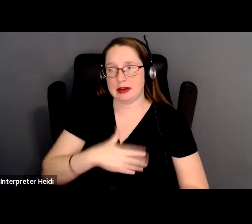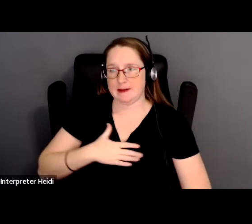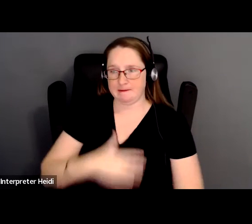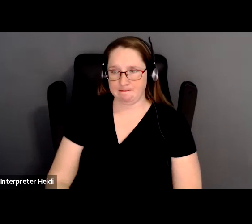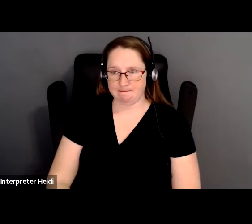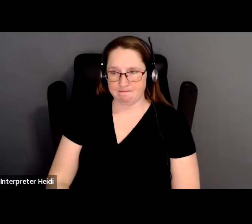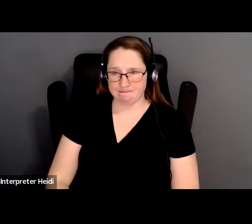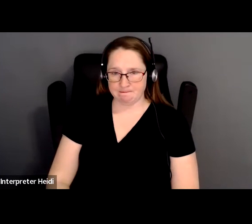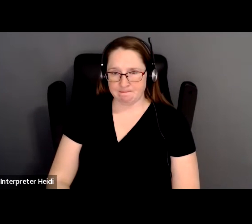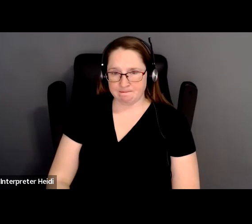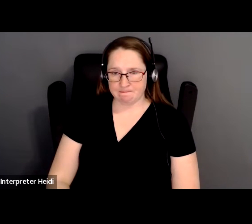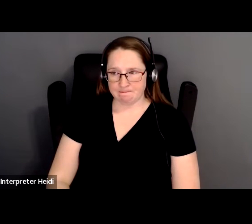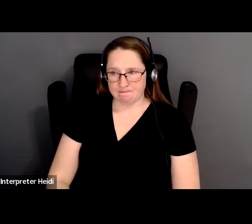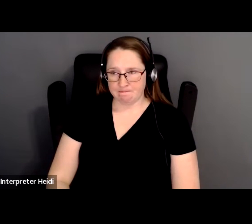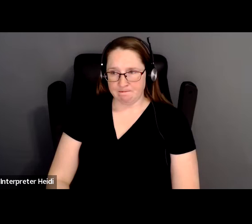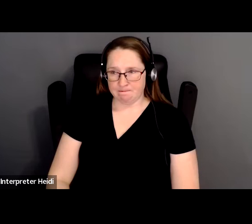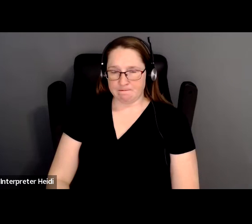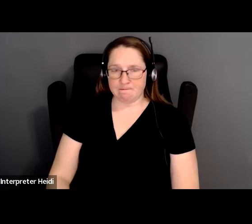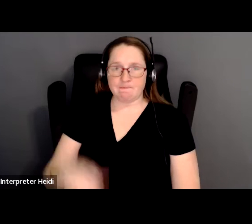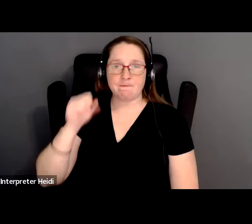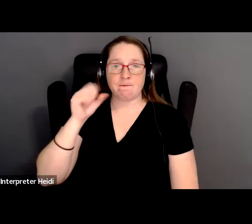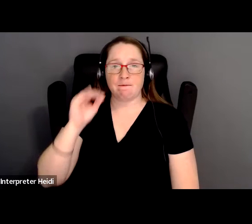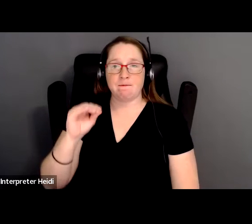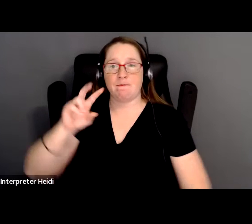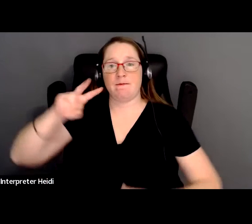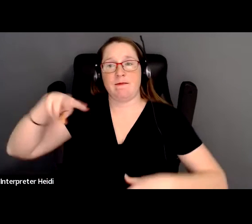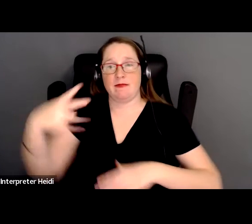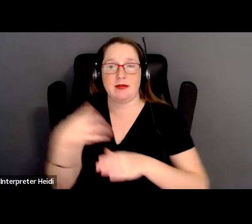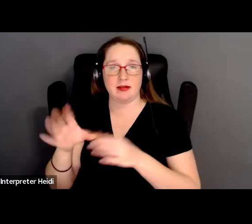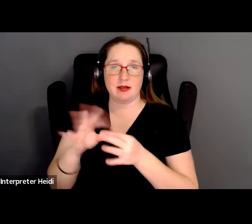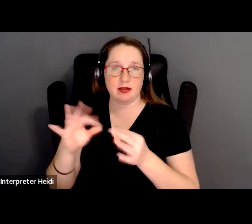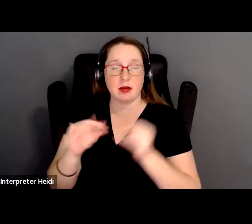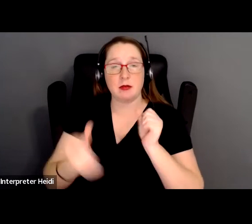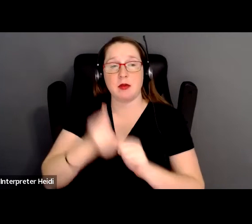So my second main message is most people with intellectual